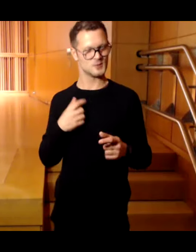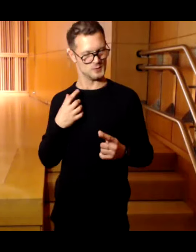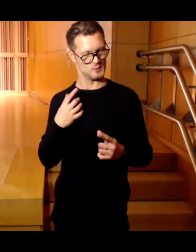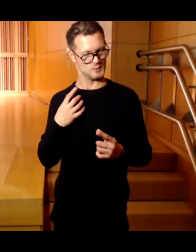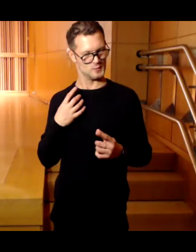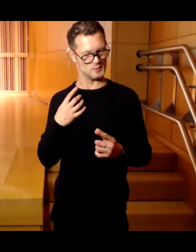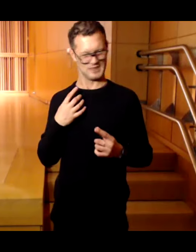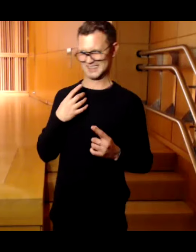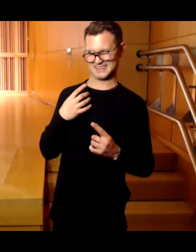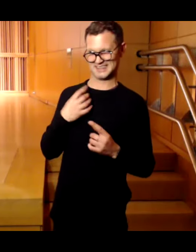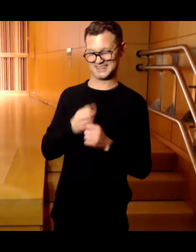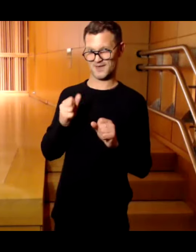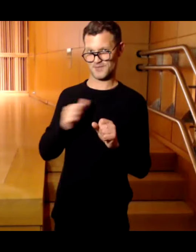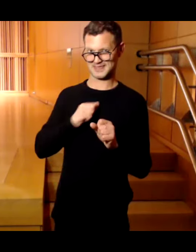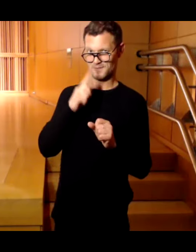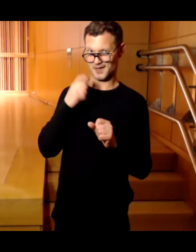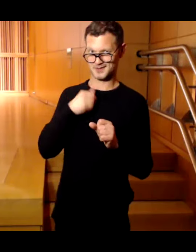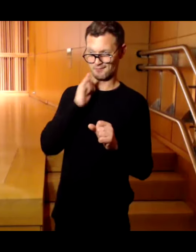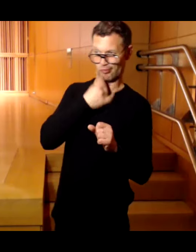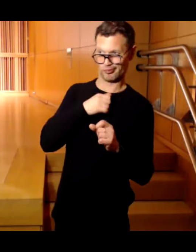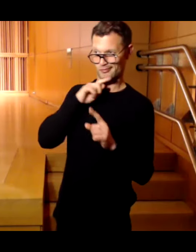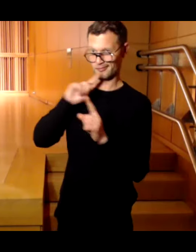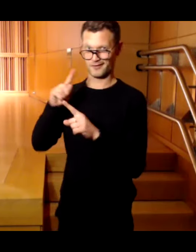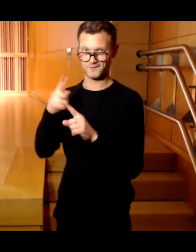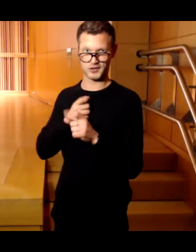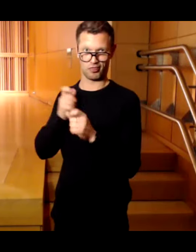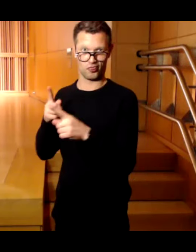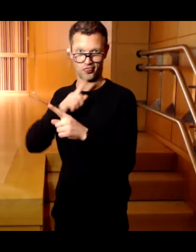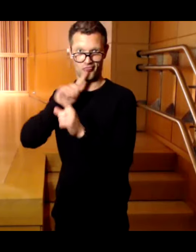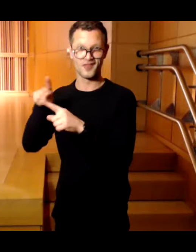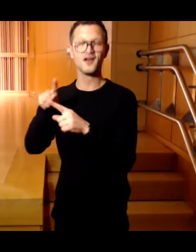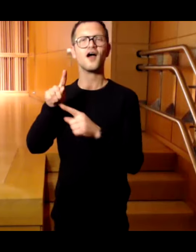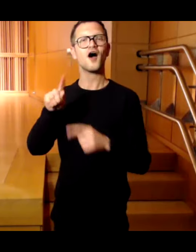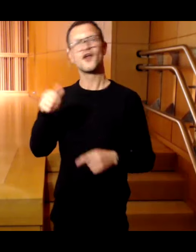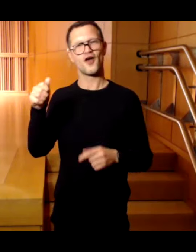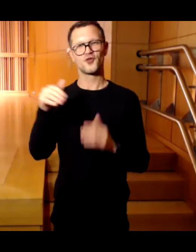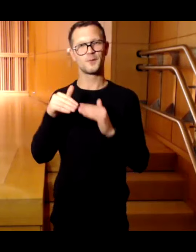A smart American peer stepped up and offered to be the moderator instead.